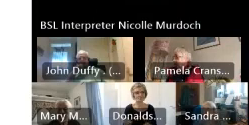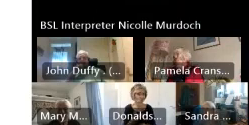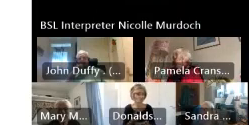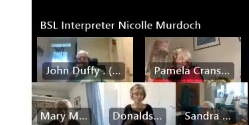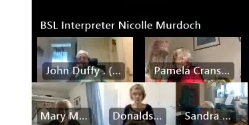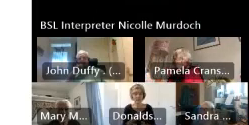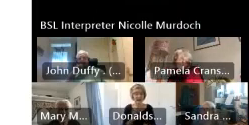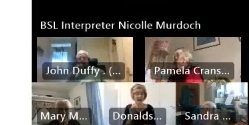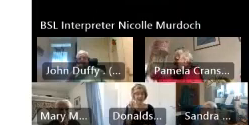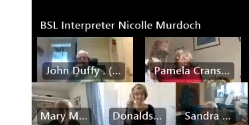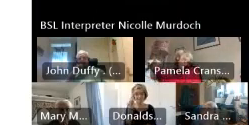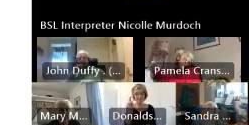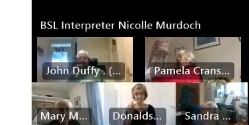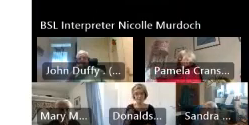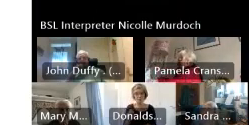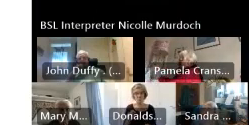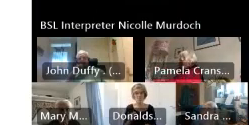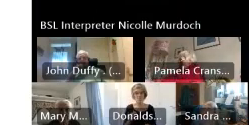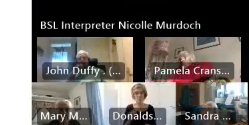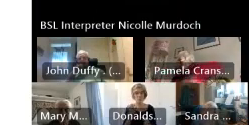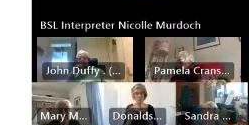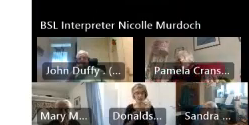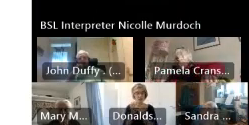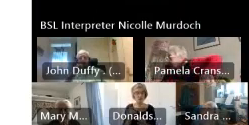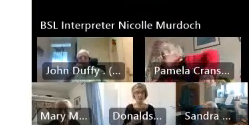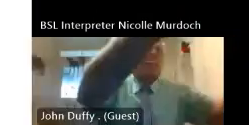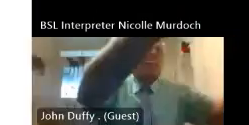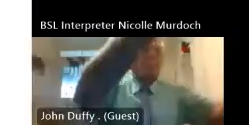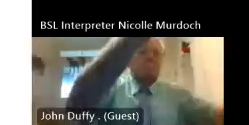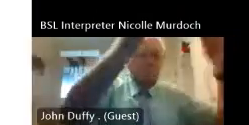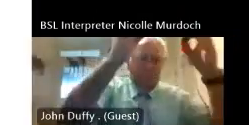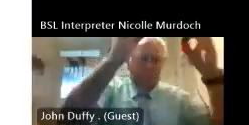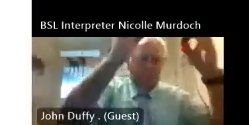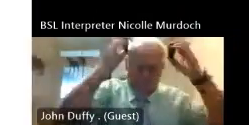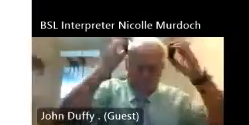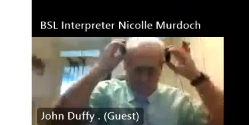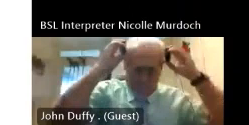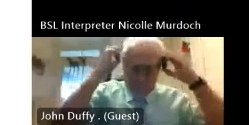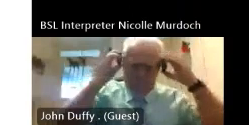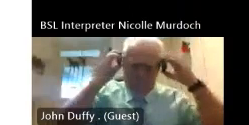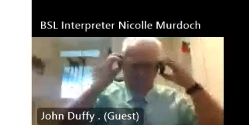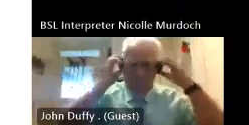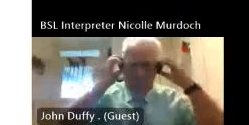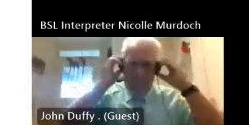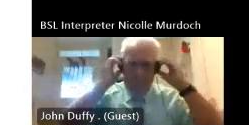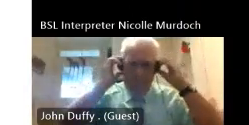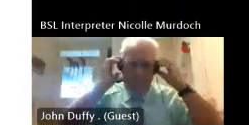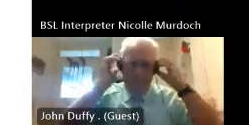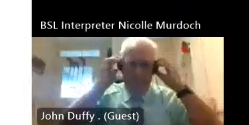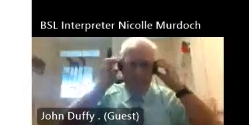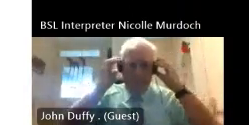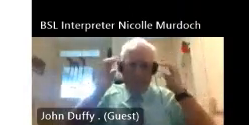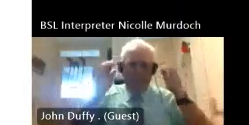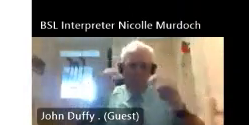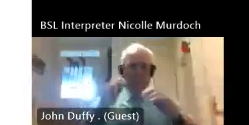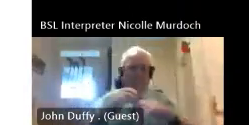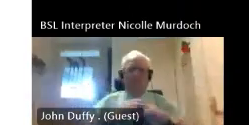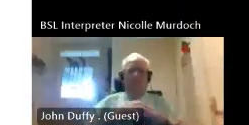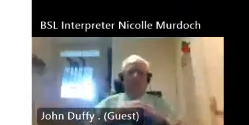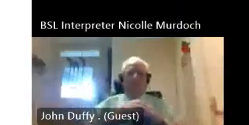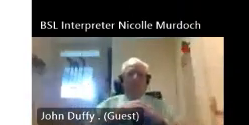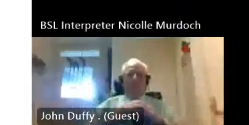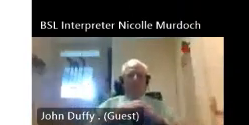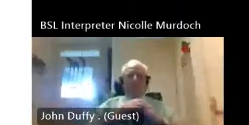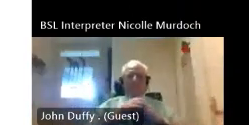find us at the break and we'll see you at 11: 20 thank you so much so there we go okay so that is